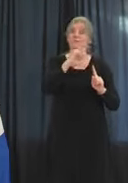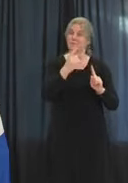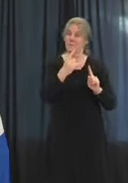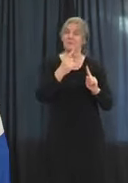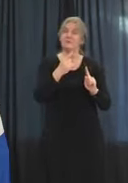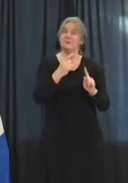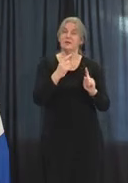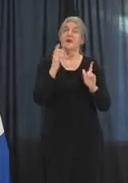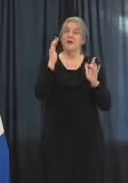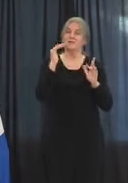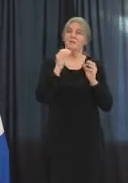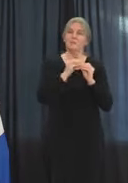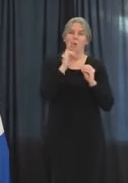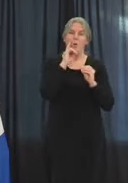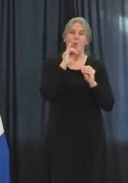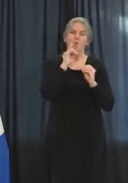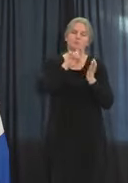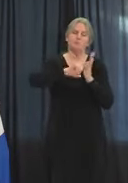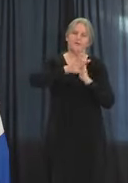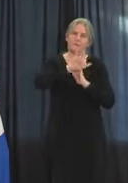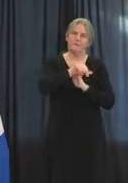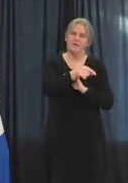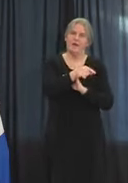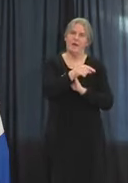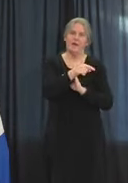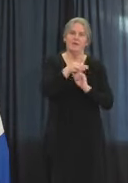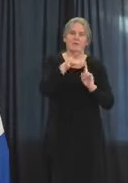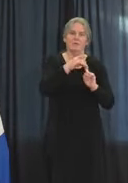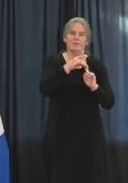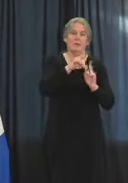So I would say first of all, expect more of these when